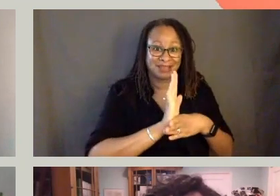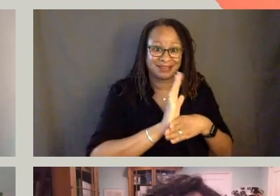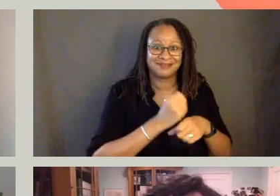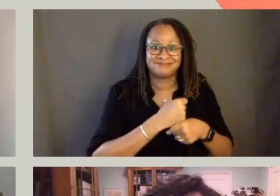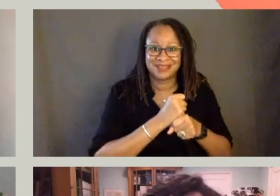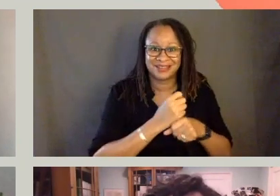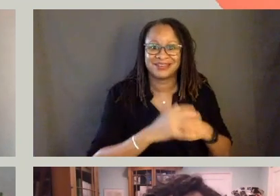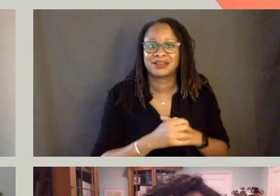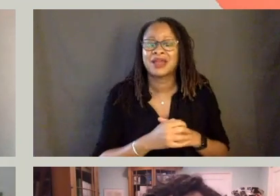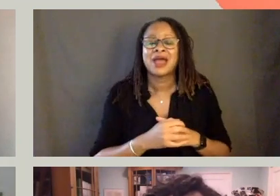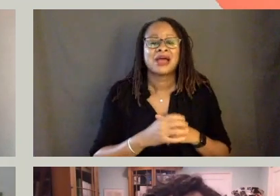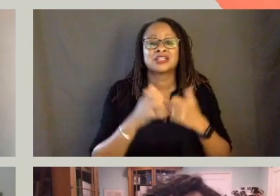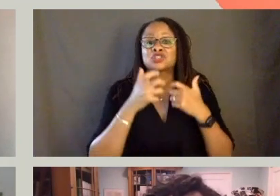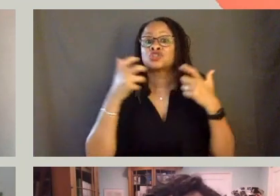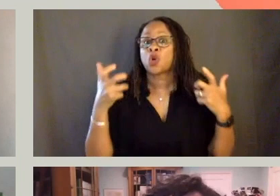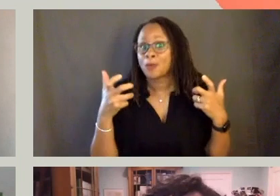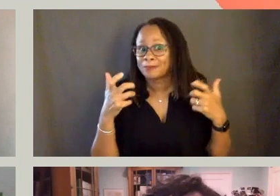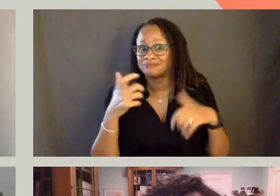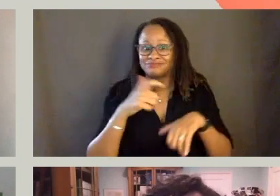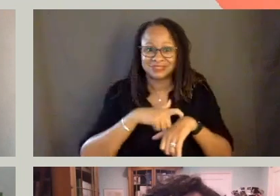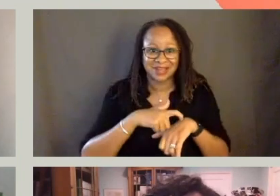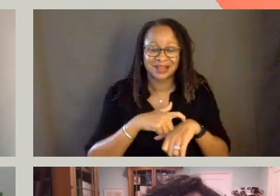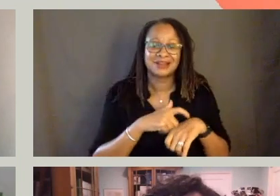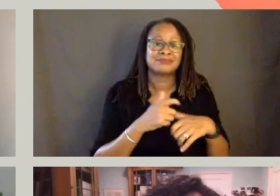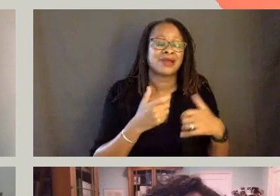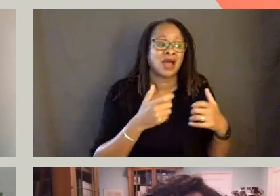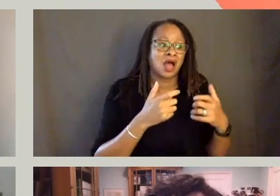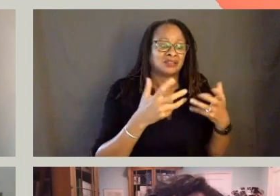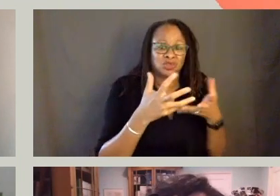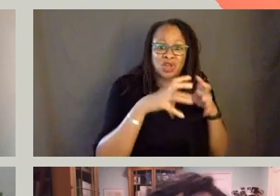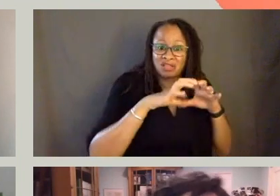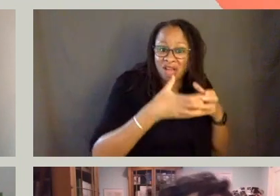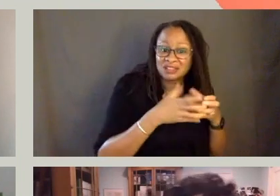And at the time there were so many collectives and organizations starting in Chicago